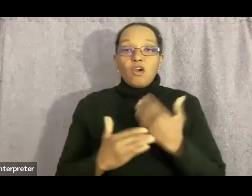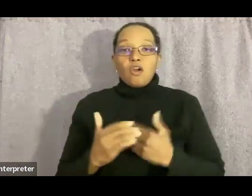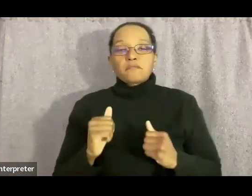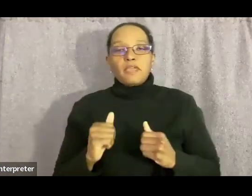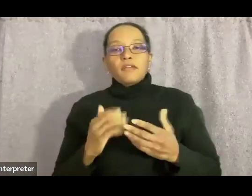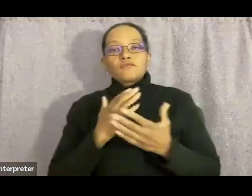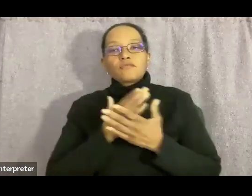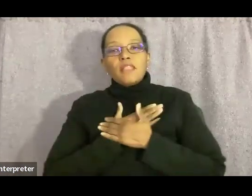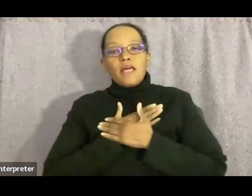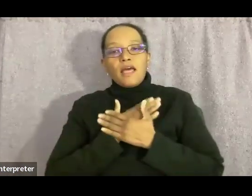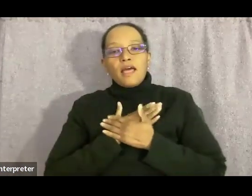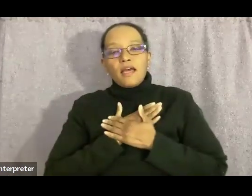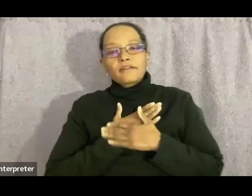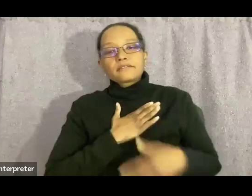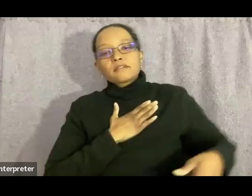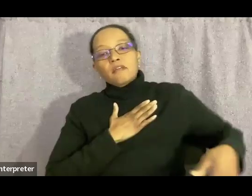or actively anchoring on something.